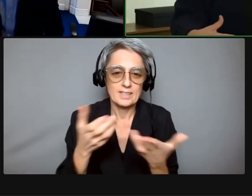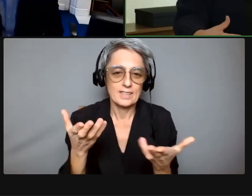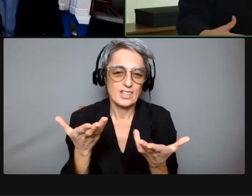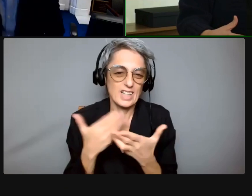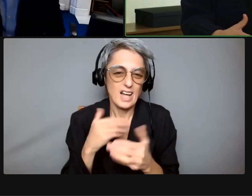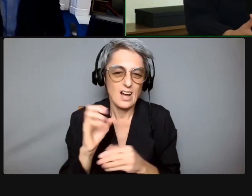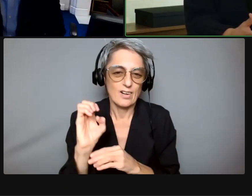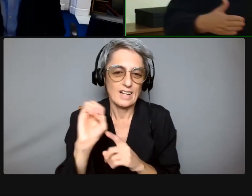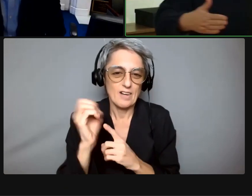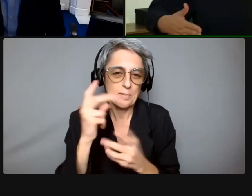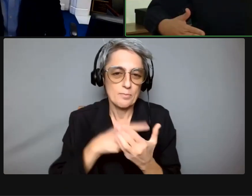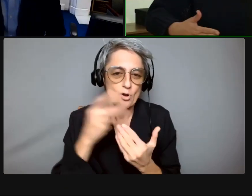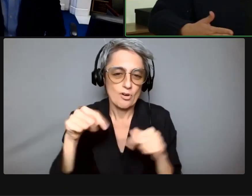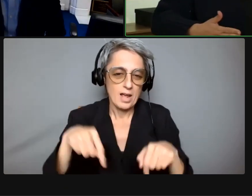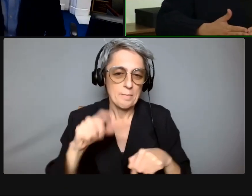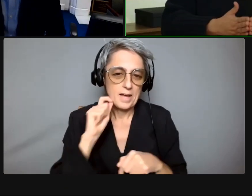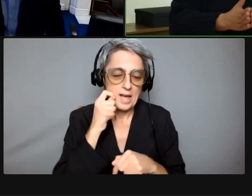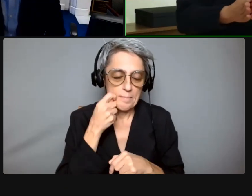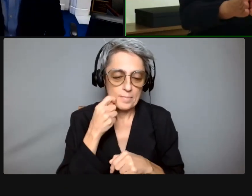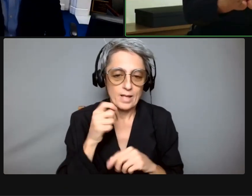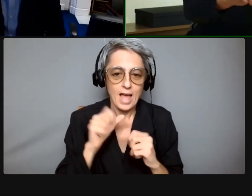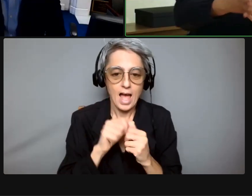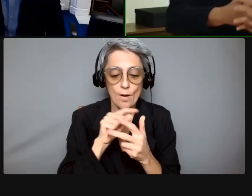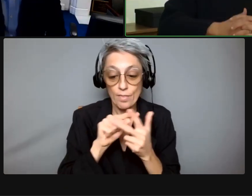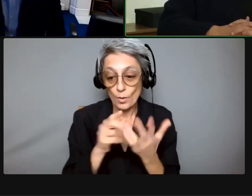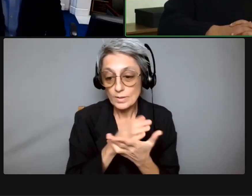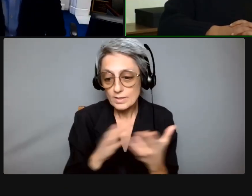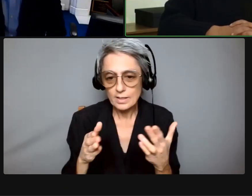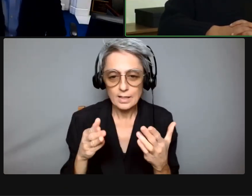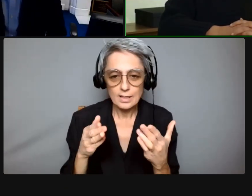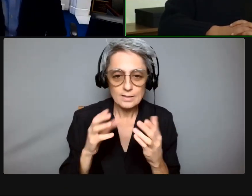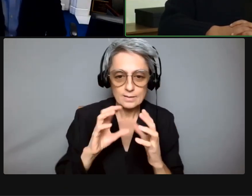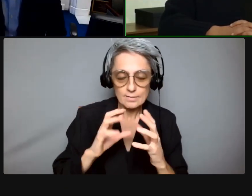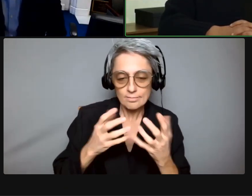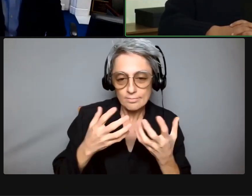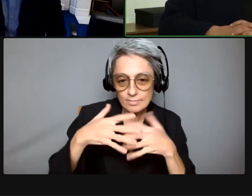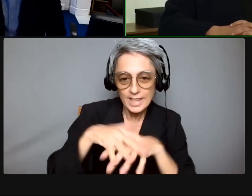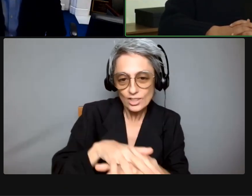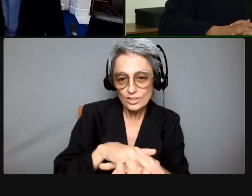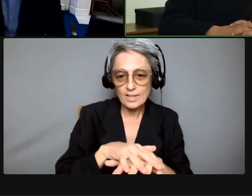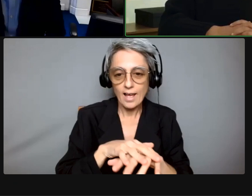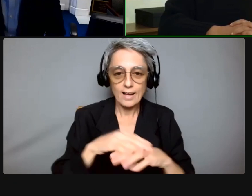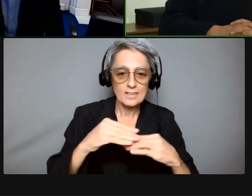how much they've come to intersect and sort of run together in many ways the.